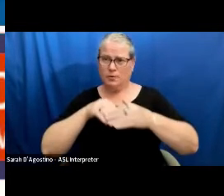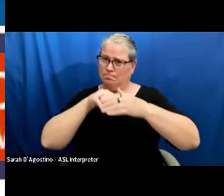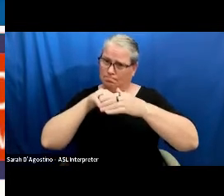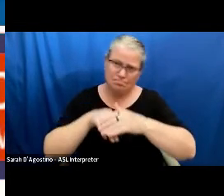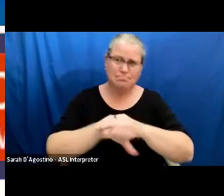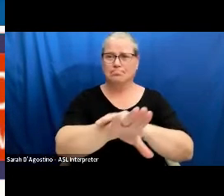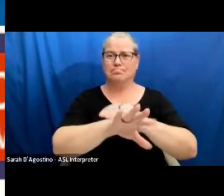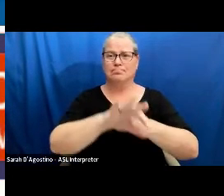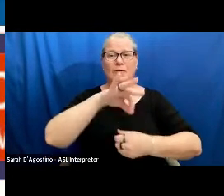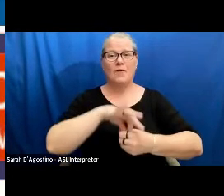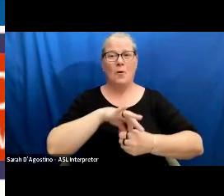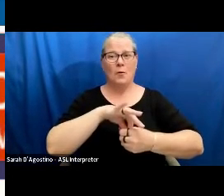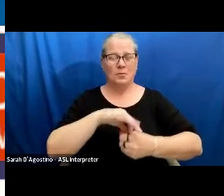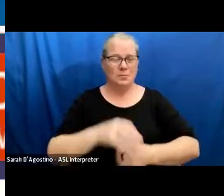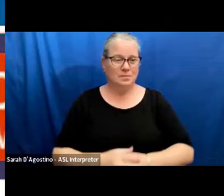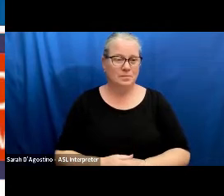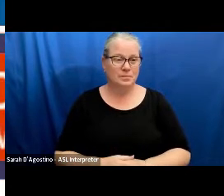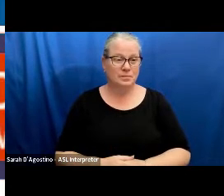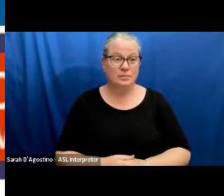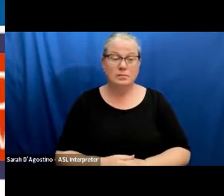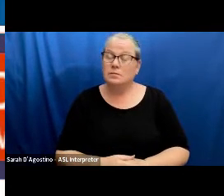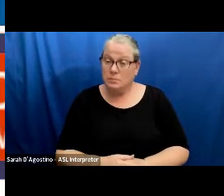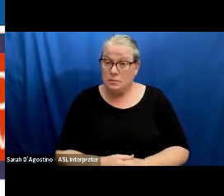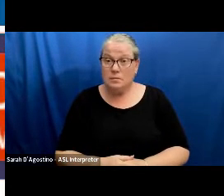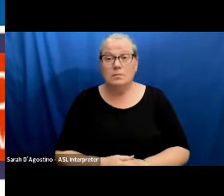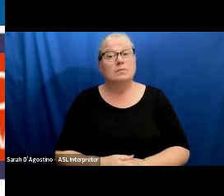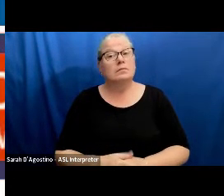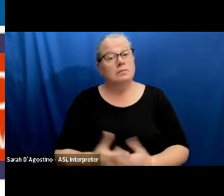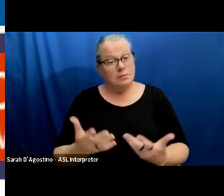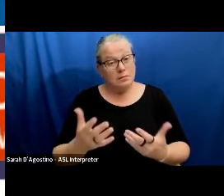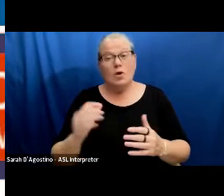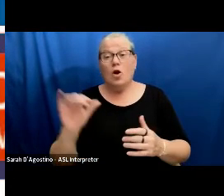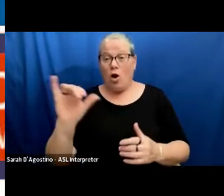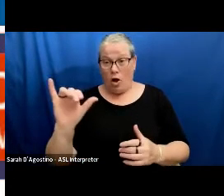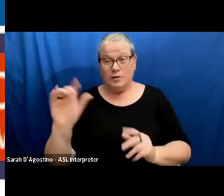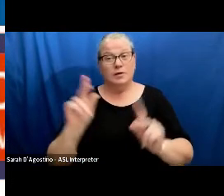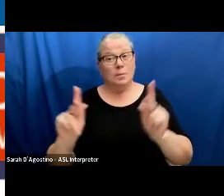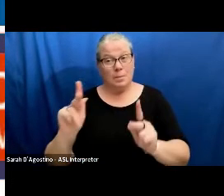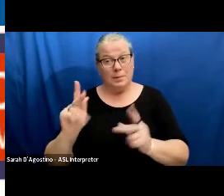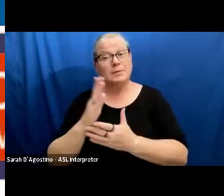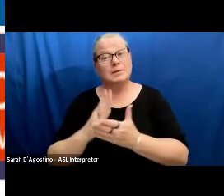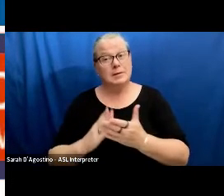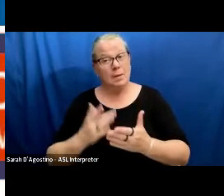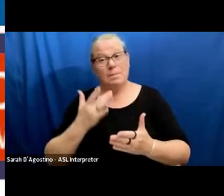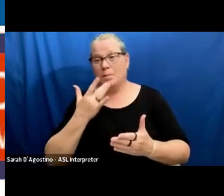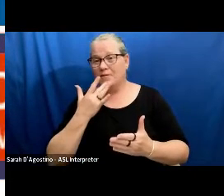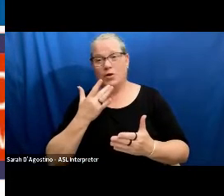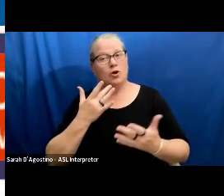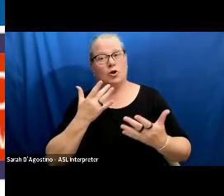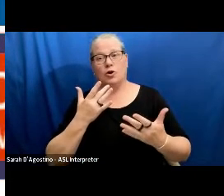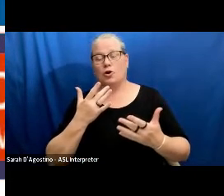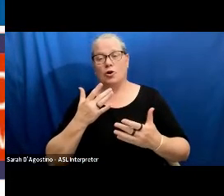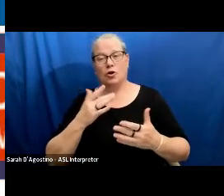similarly there are a lot of reasons why people want to vote absentee particularly with covid